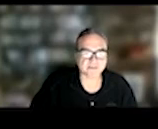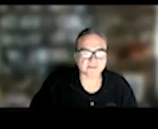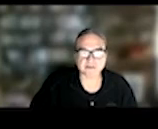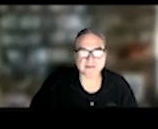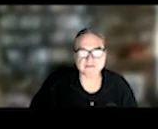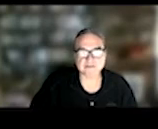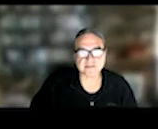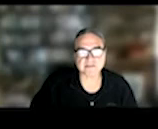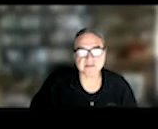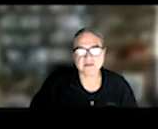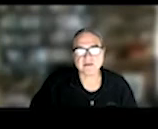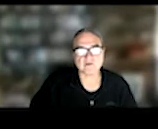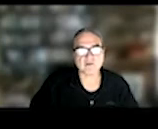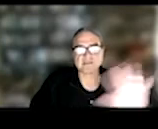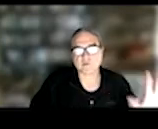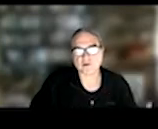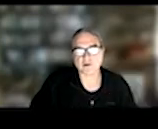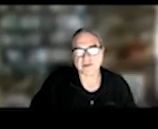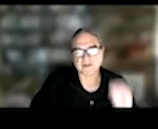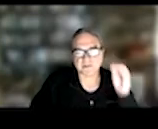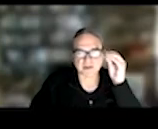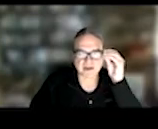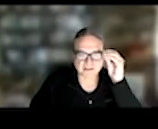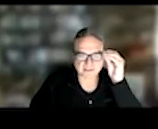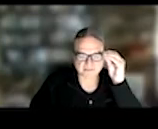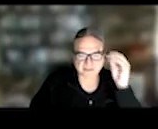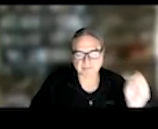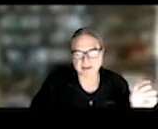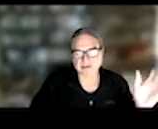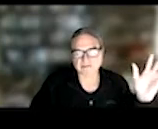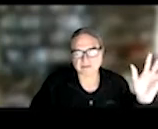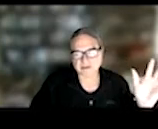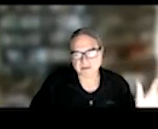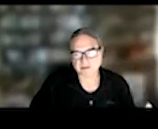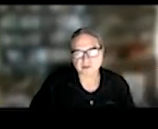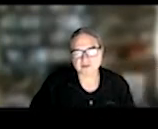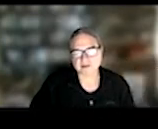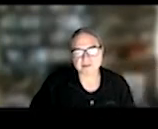Disability Services across the board. We need to be cognizant of the impact of intergenerational